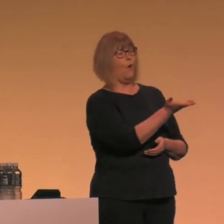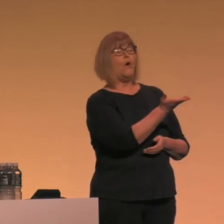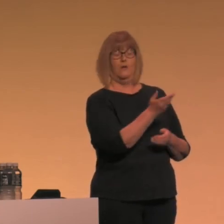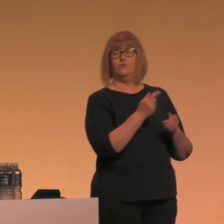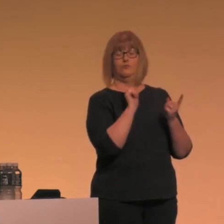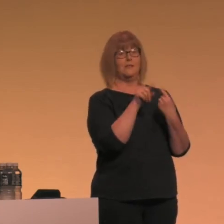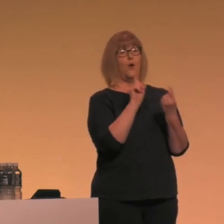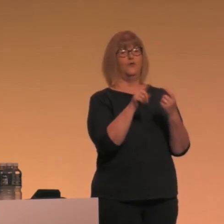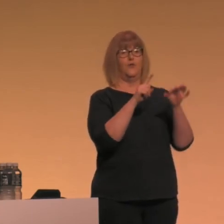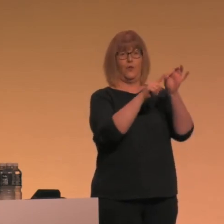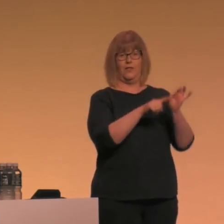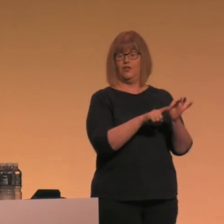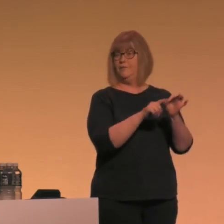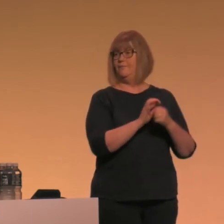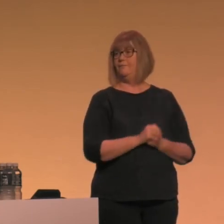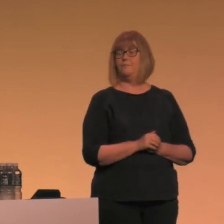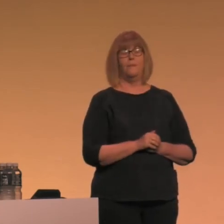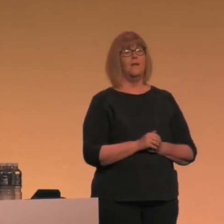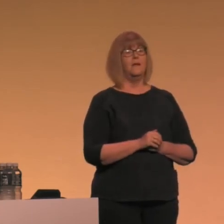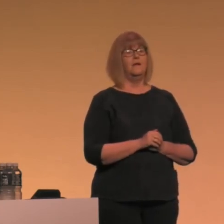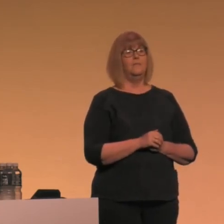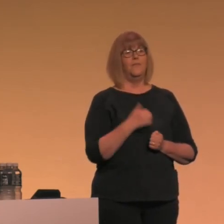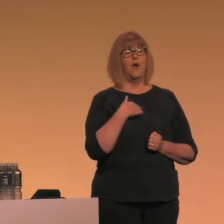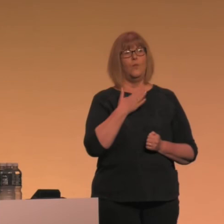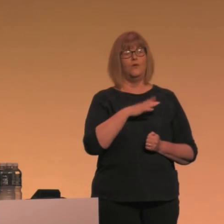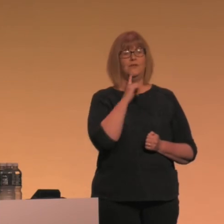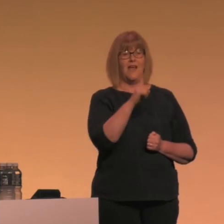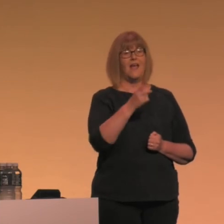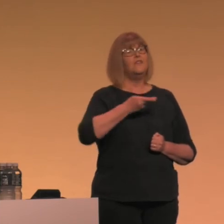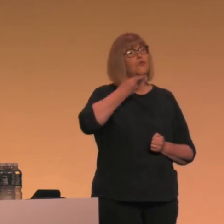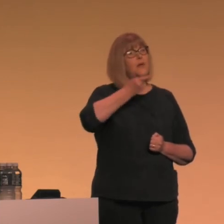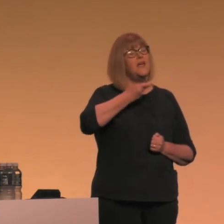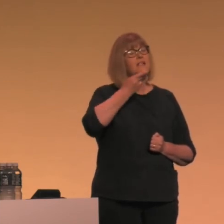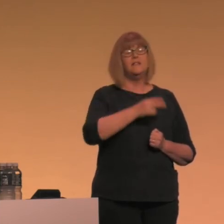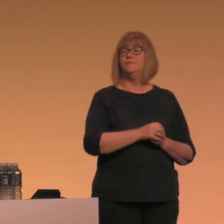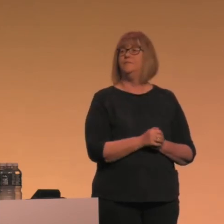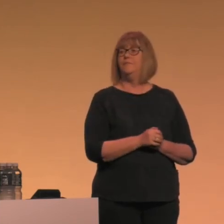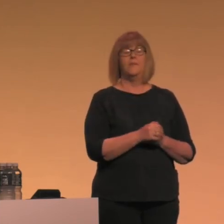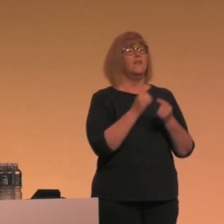Let me just say, though, that to reiterate, that I think the message and the challenge